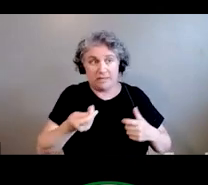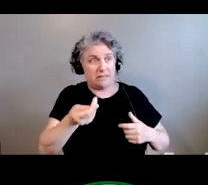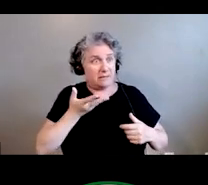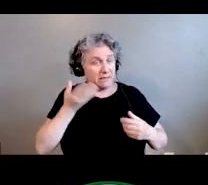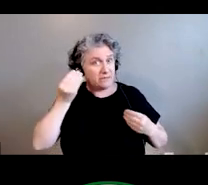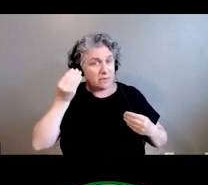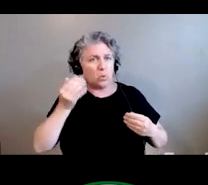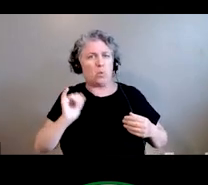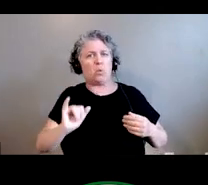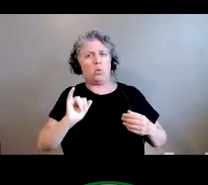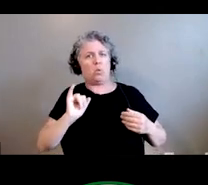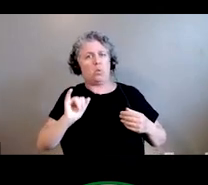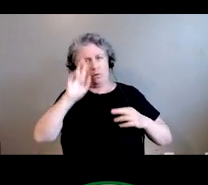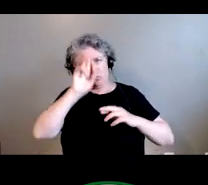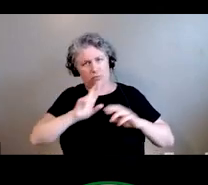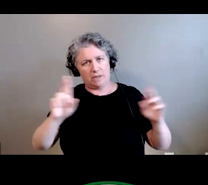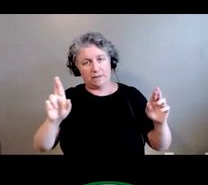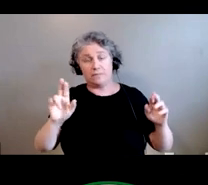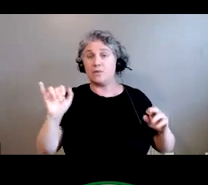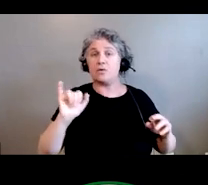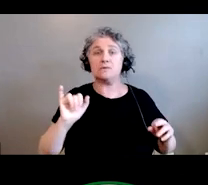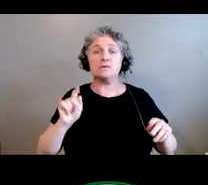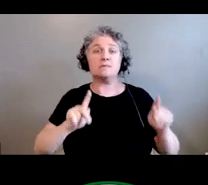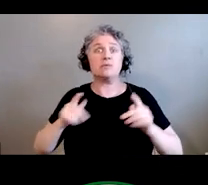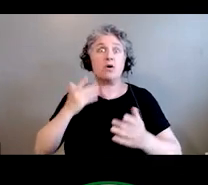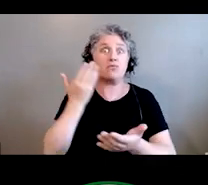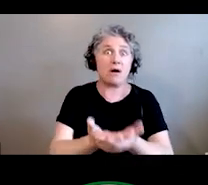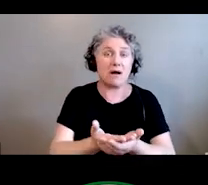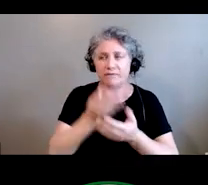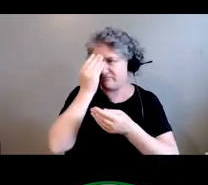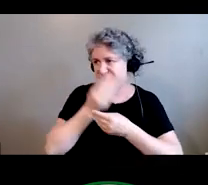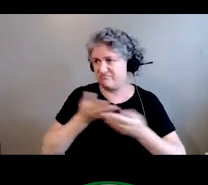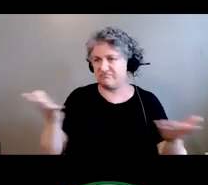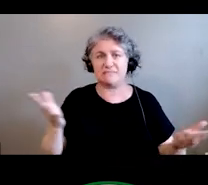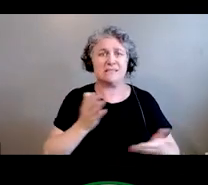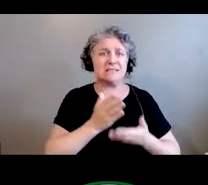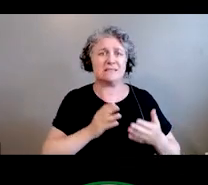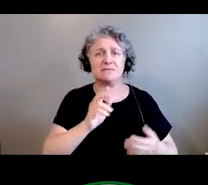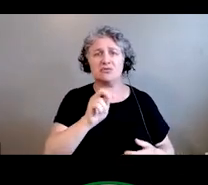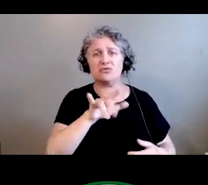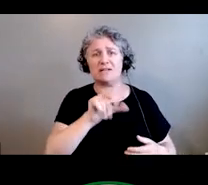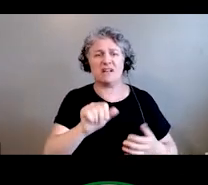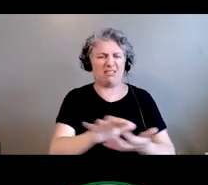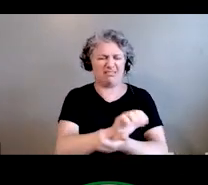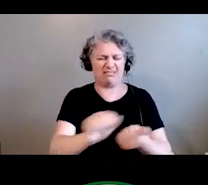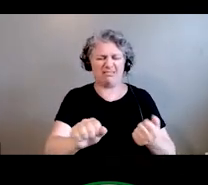So what is normally been an accessible or an easy to use trail is actually going to be quite hazardous or you could encounter this.